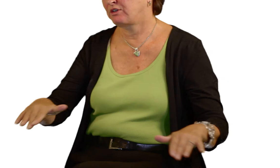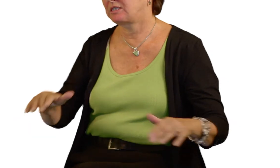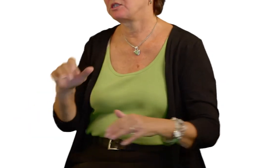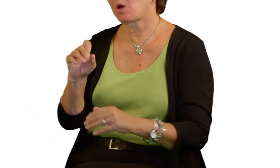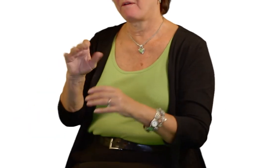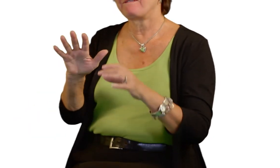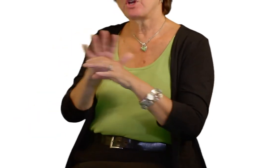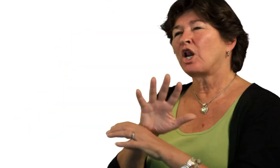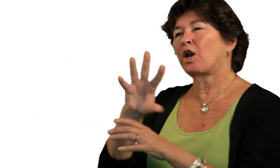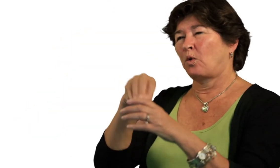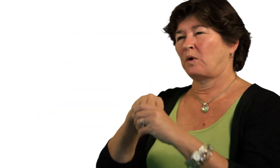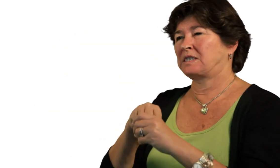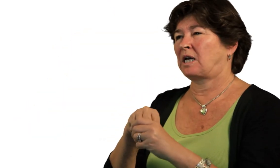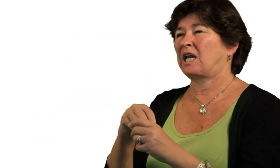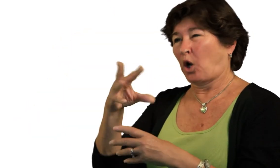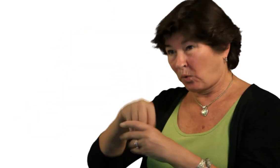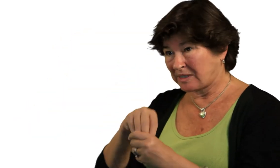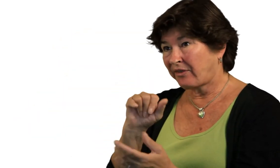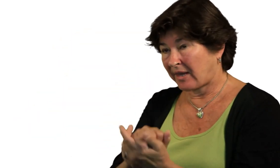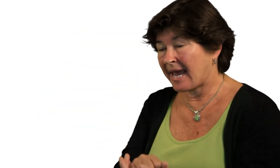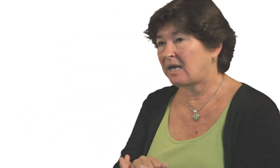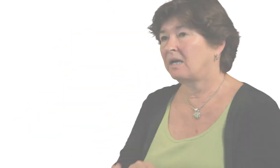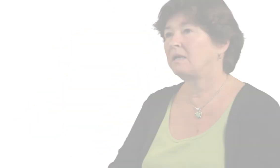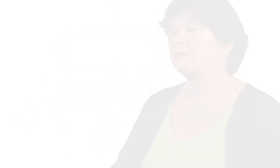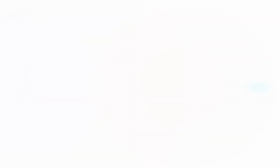So, full inclusion includes that.